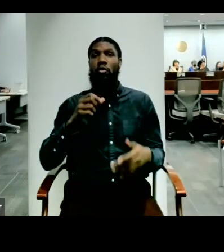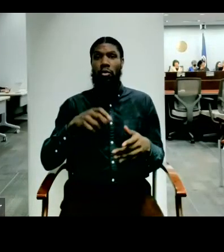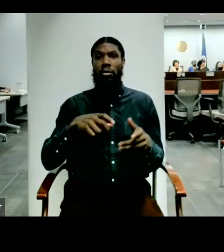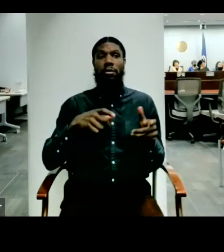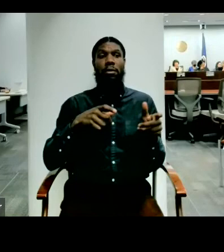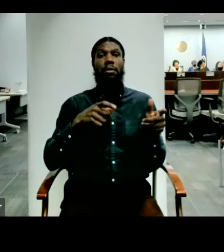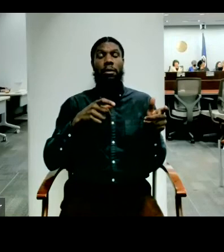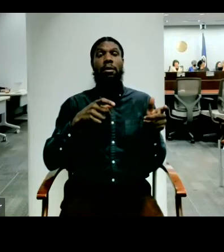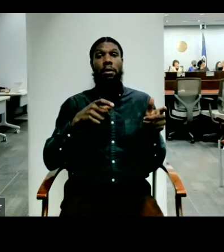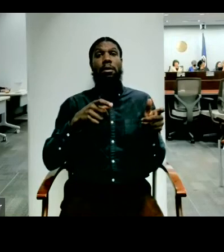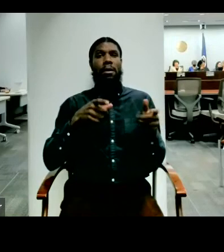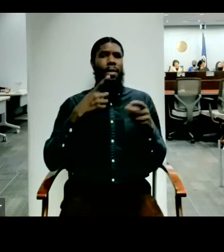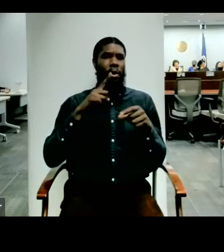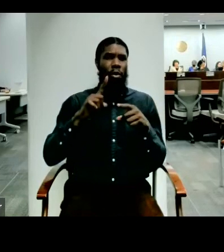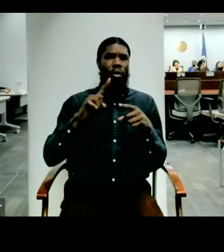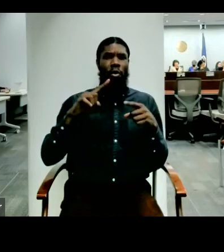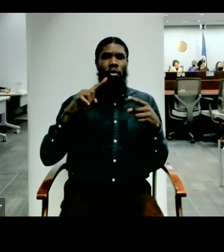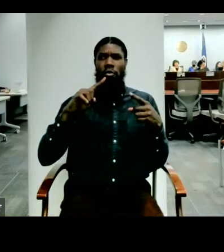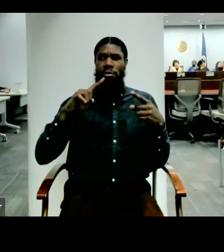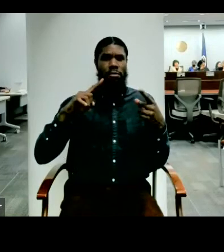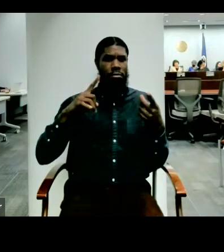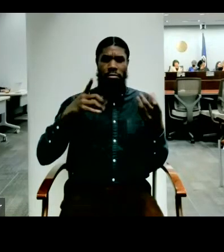Are they working sort of like an employment placement agency?